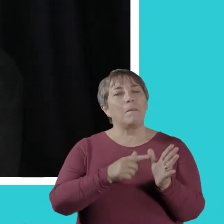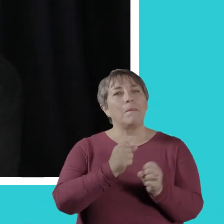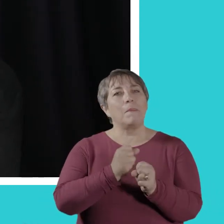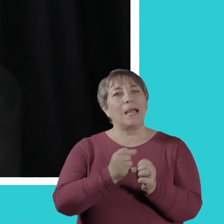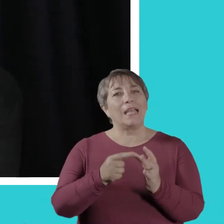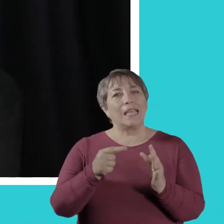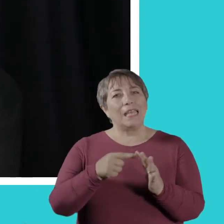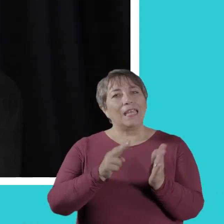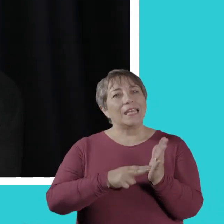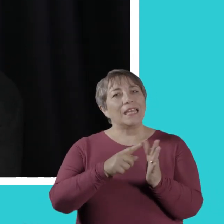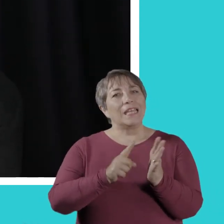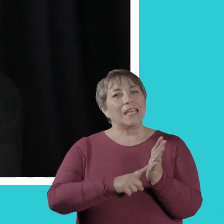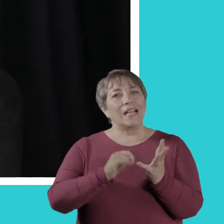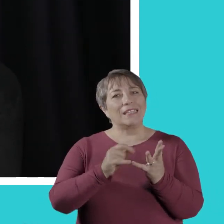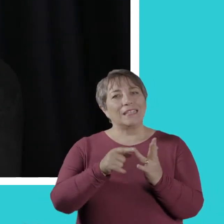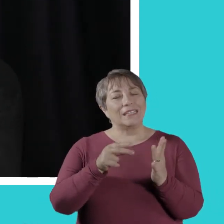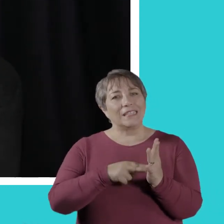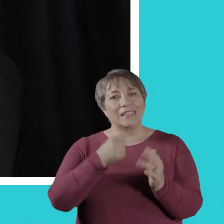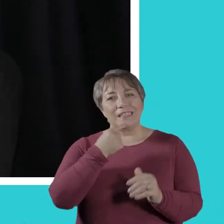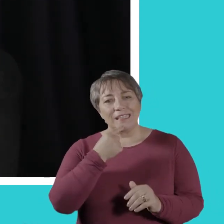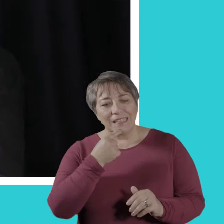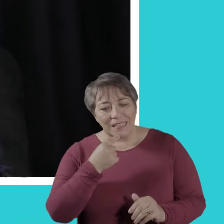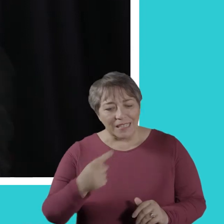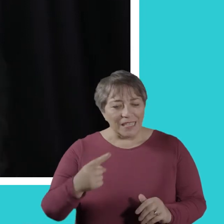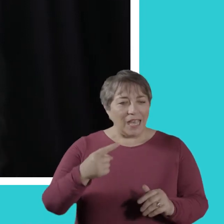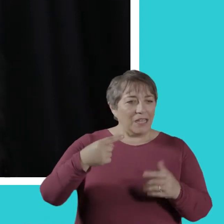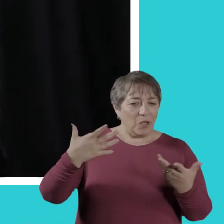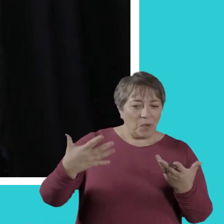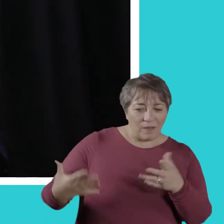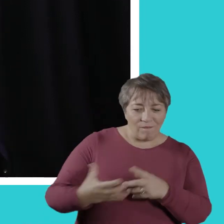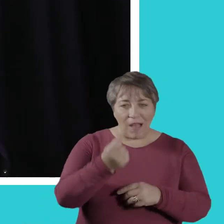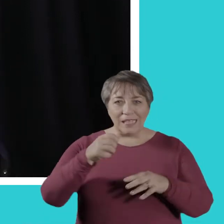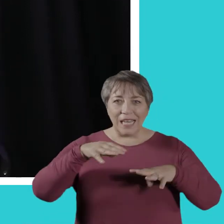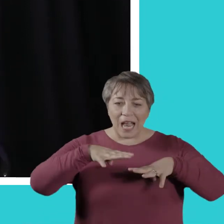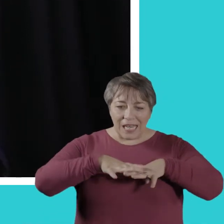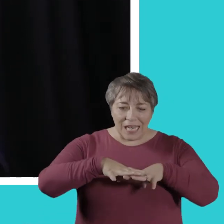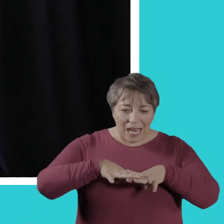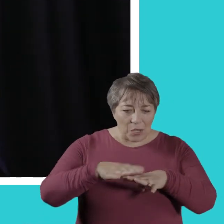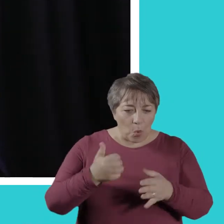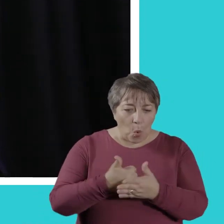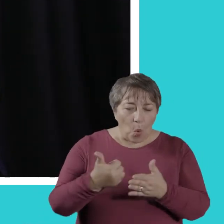to fault a net for having holes. Yeah we will always want to get at something in particular